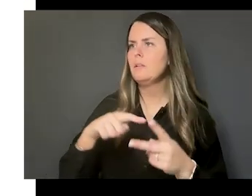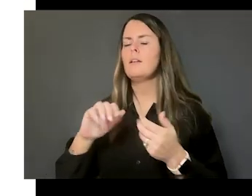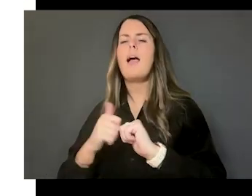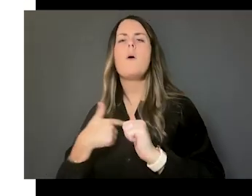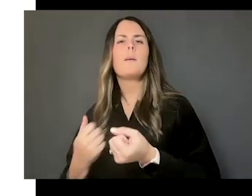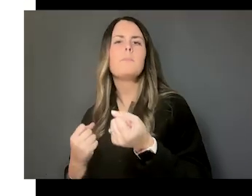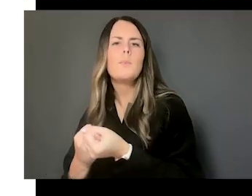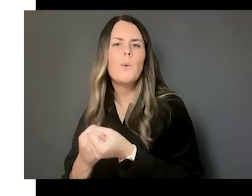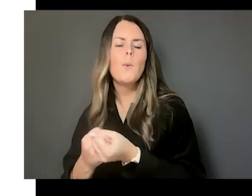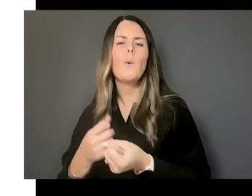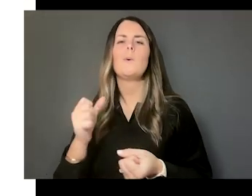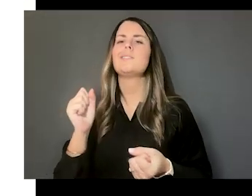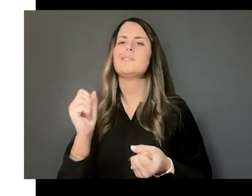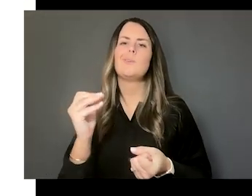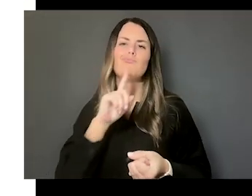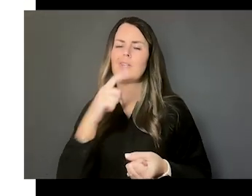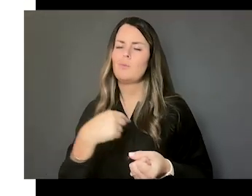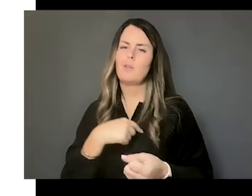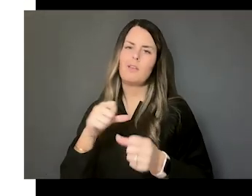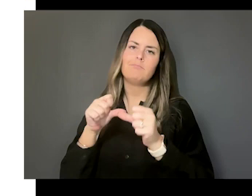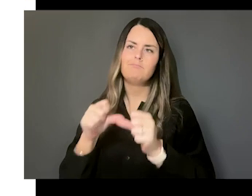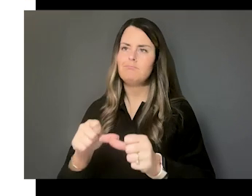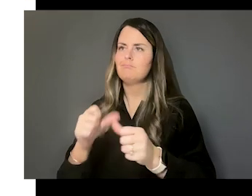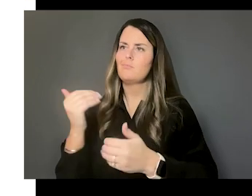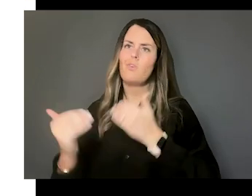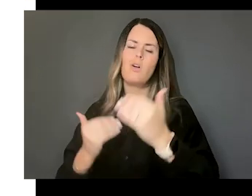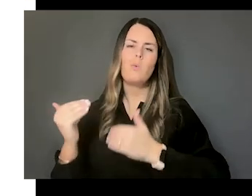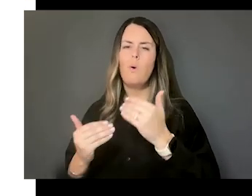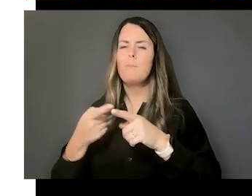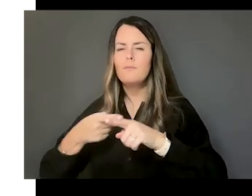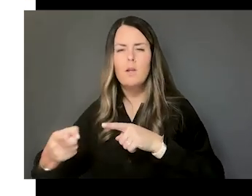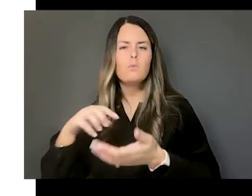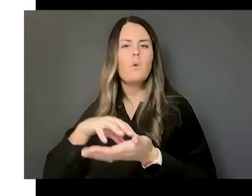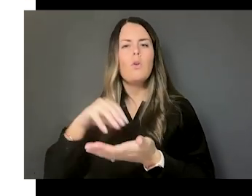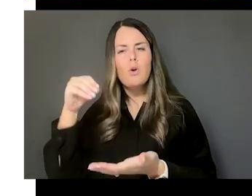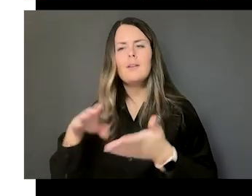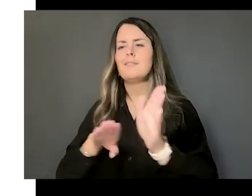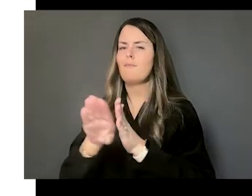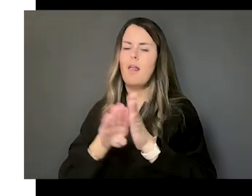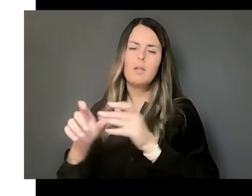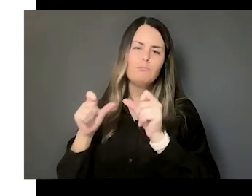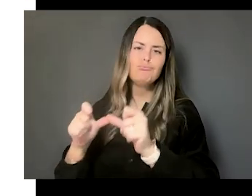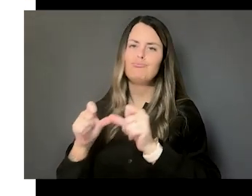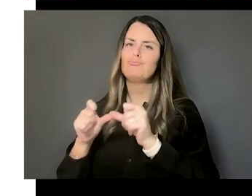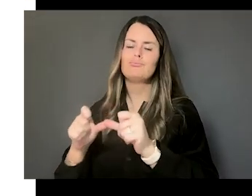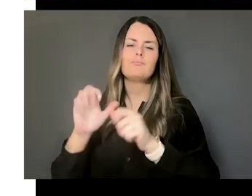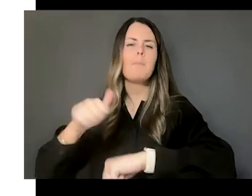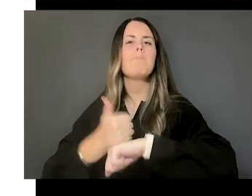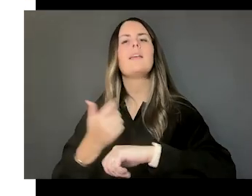And so we have continual ongoing, professional learning and development around that, just based on what those needs are.